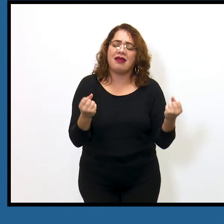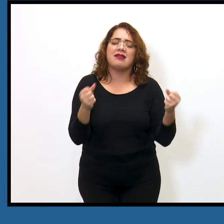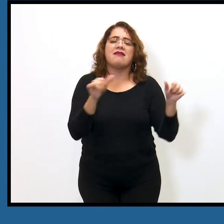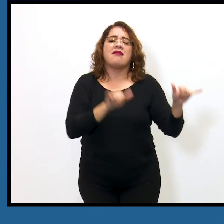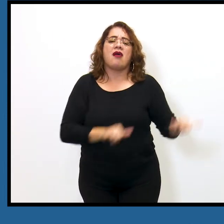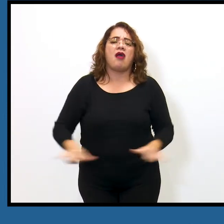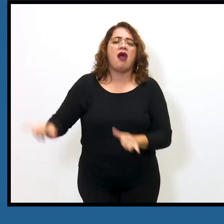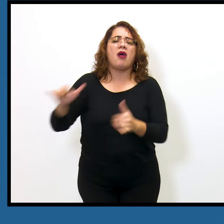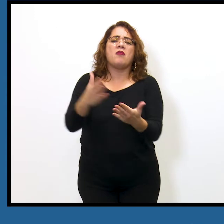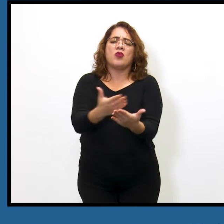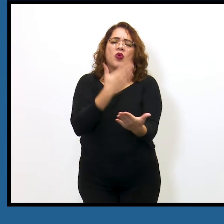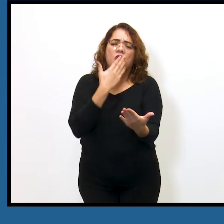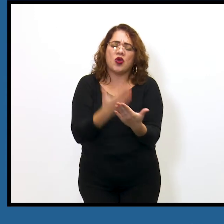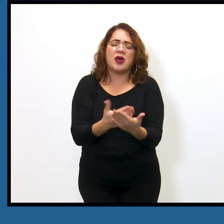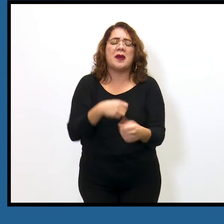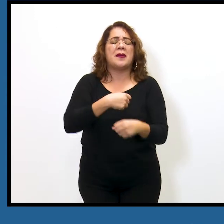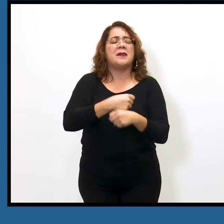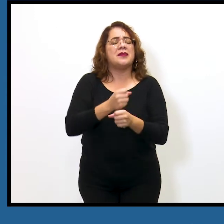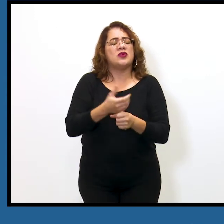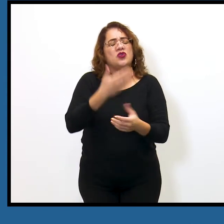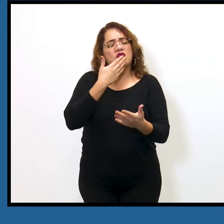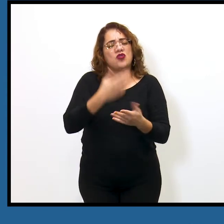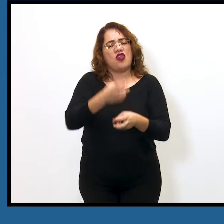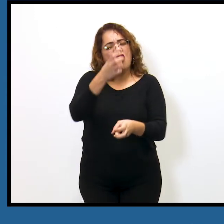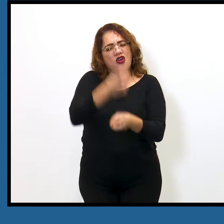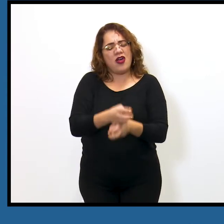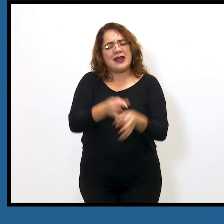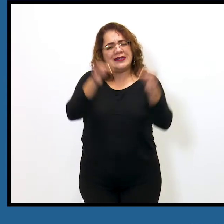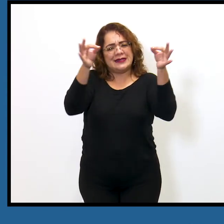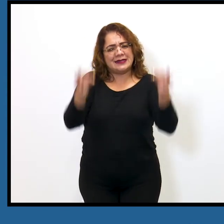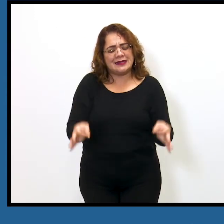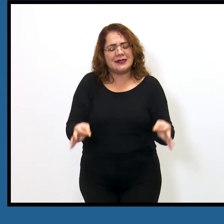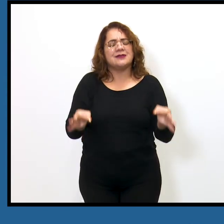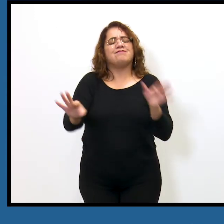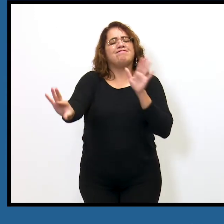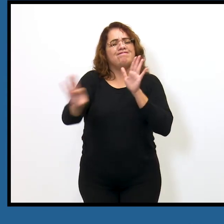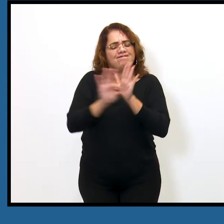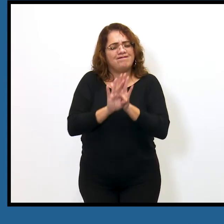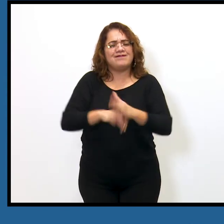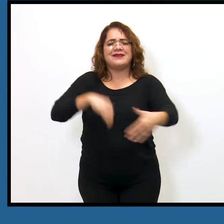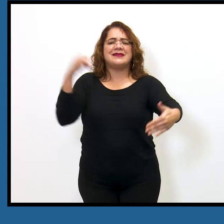choices. It means not being with people but there are ways to connect and to experience togetherness